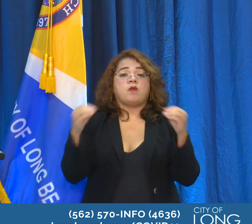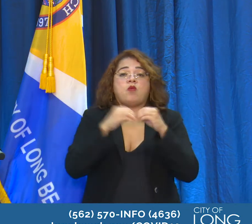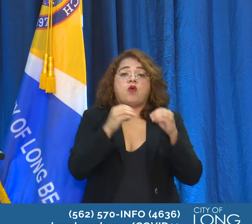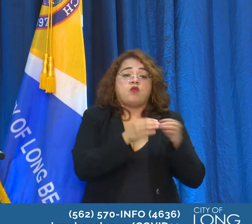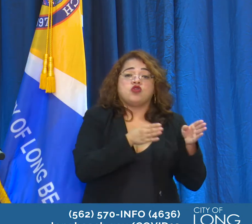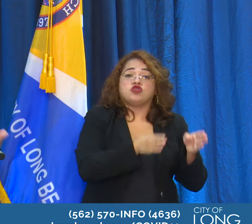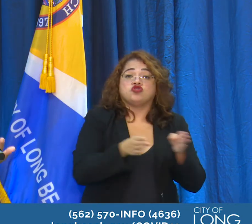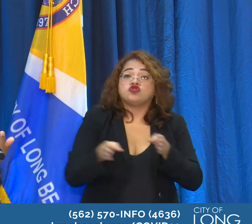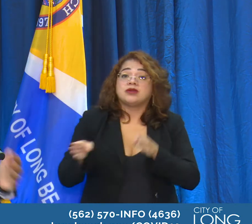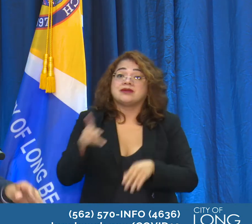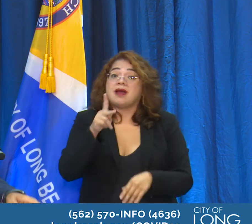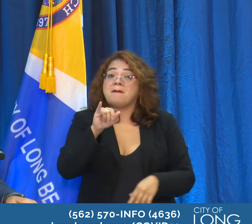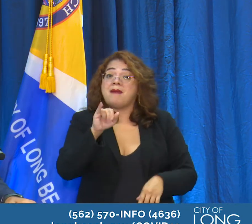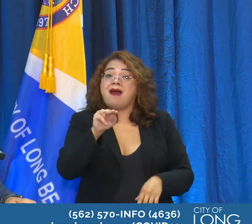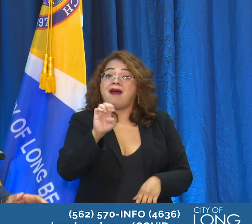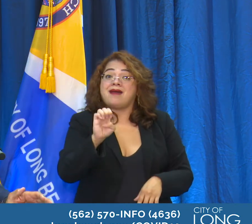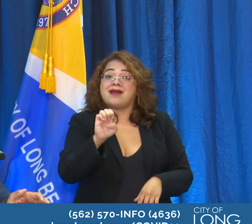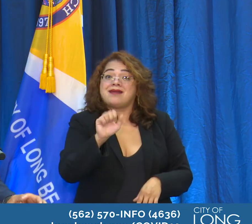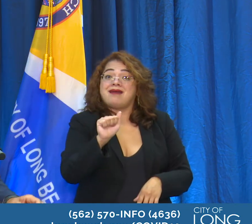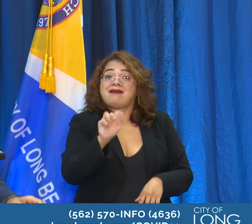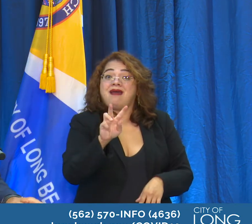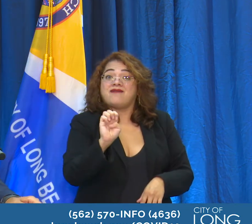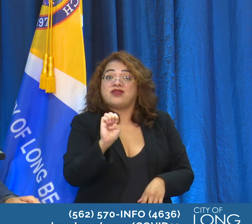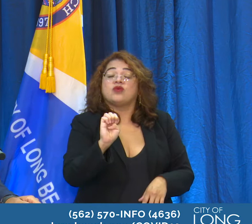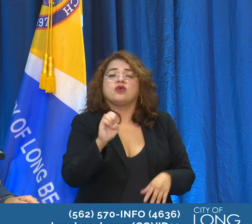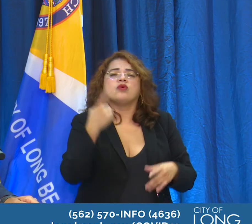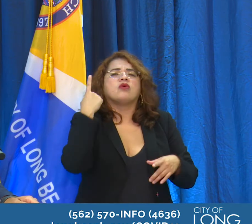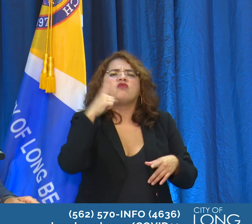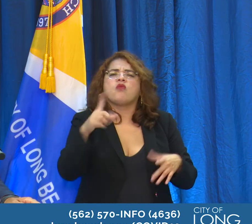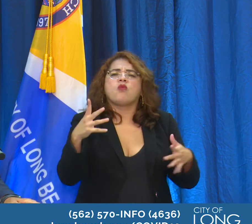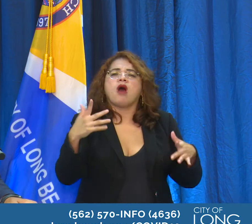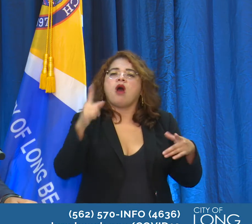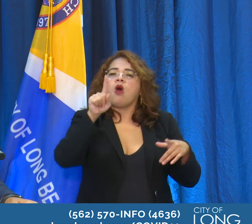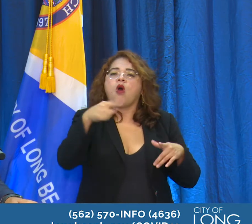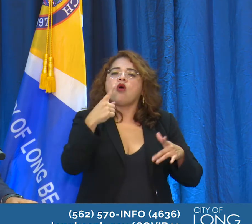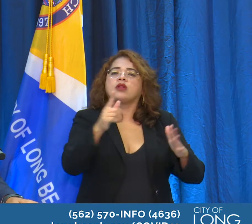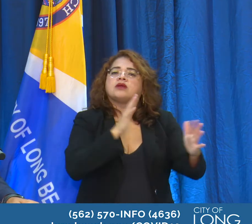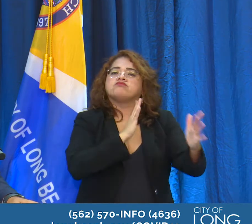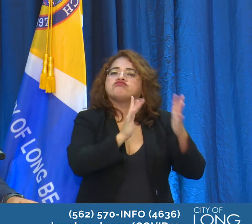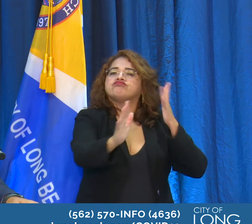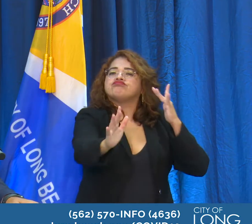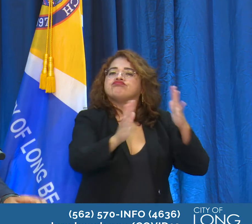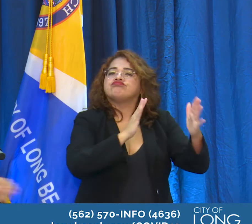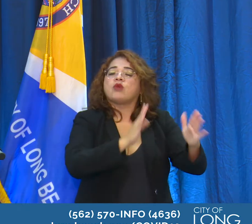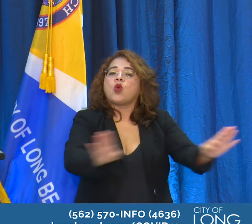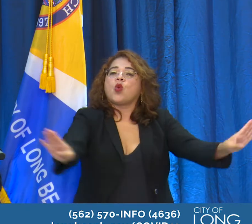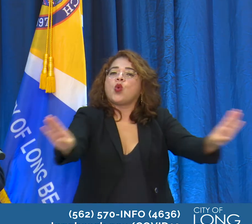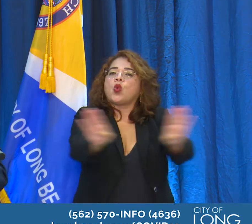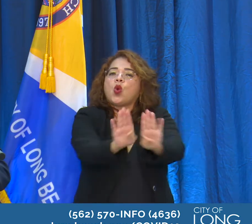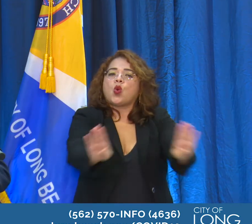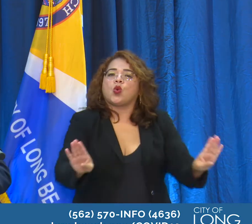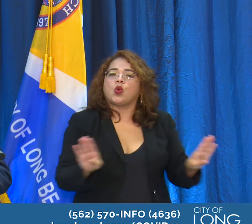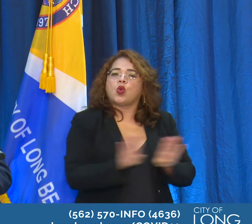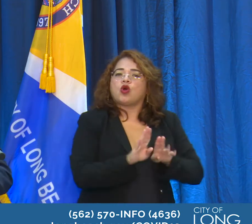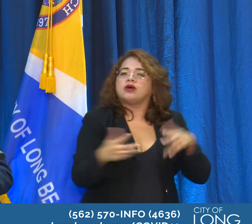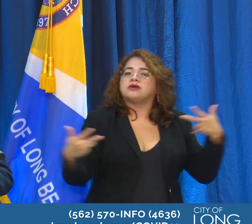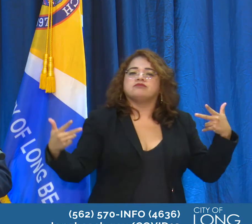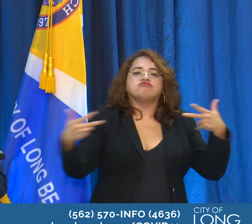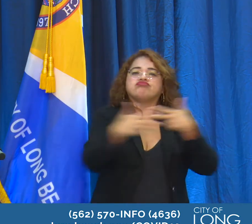Pine Avenue will soon be open just for pedestrians. We'll be closing vehicle traffic as part of our open streets plan for Pine Avenue from